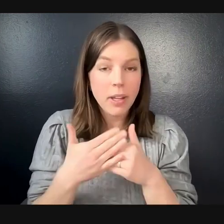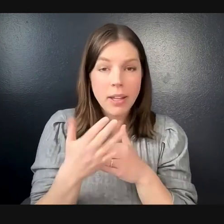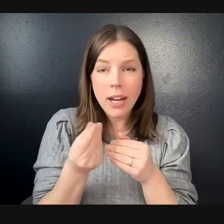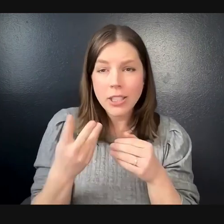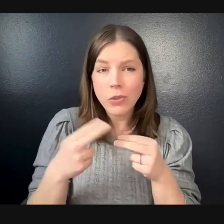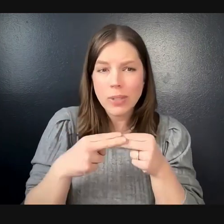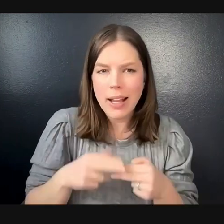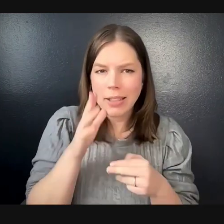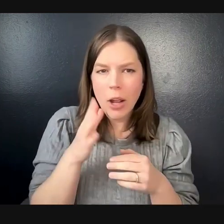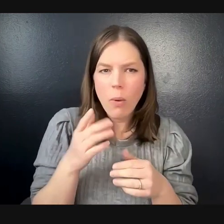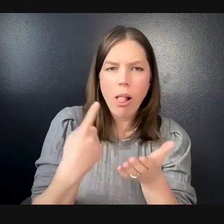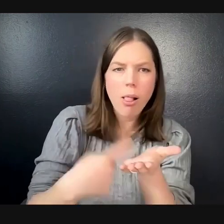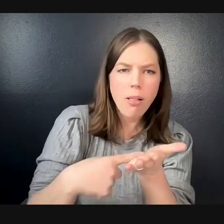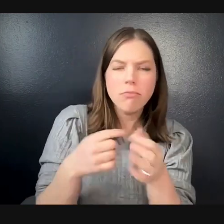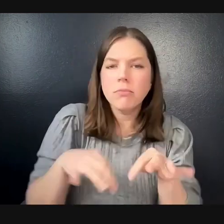have equal access on campus.